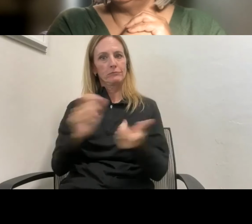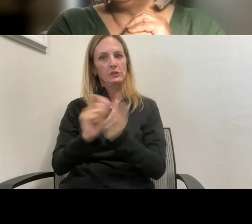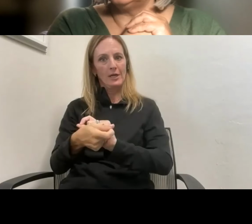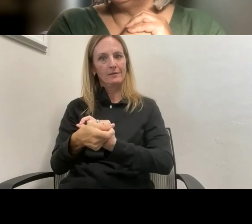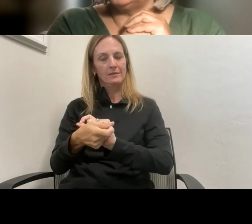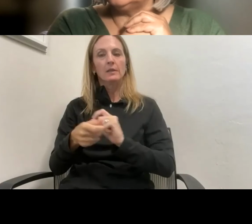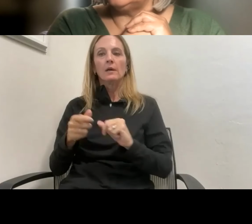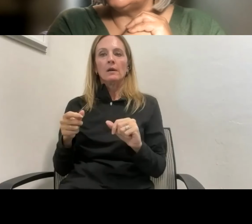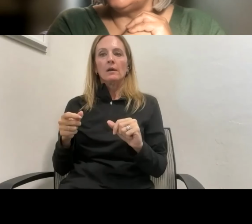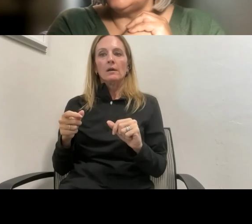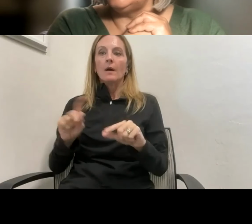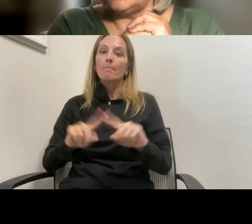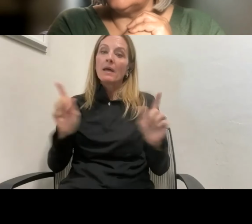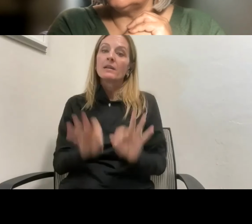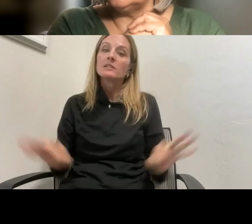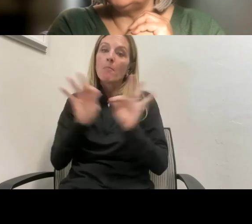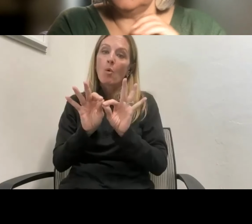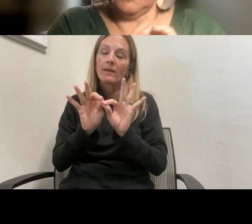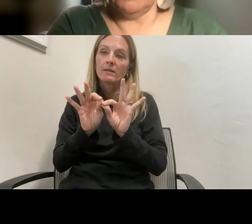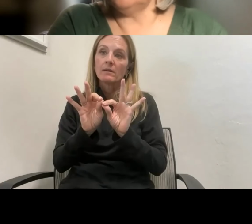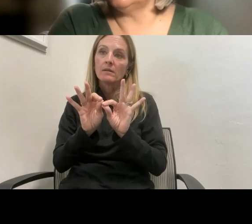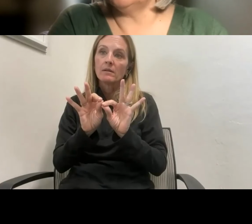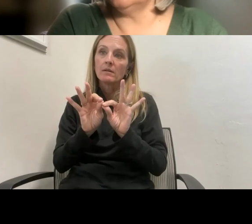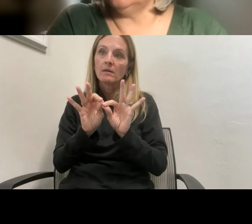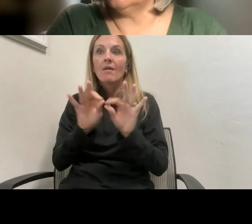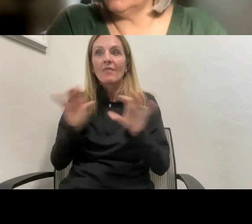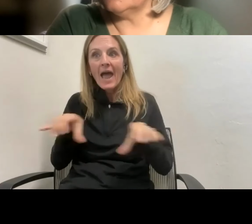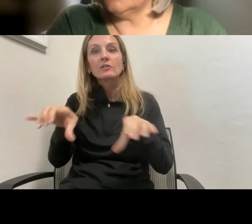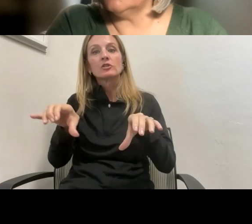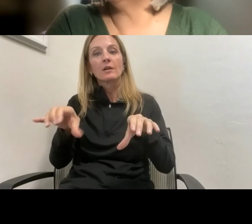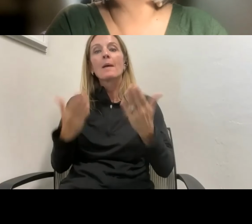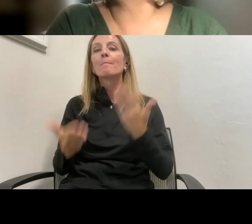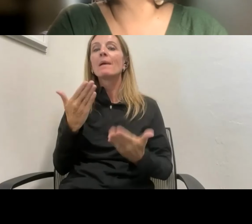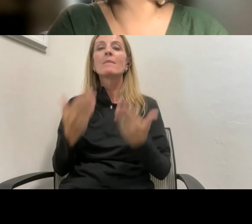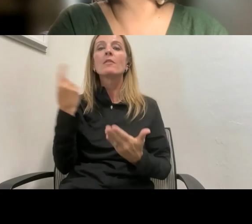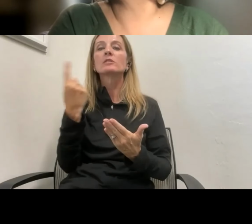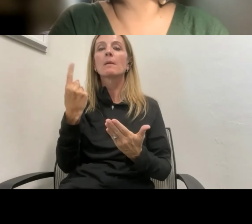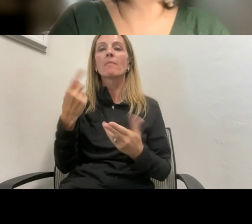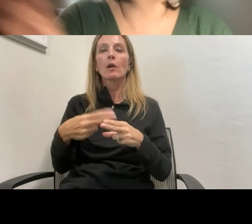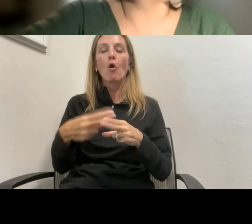But it's important a) the action. There might be something called quick starts in there. Yeah,